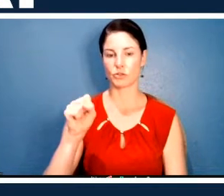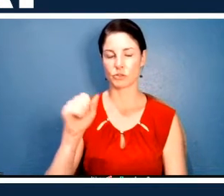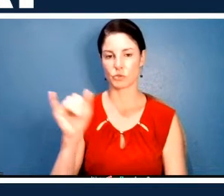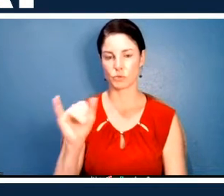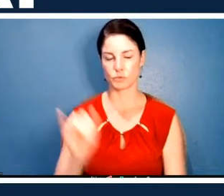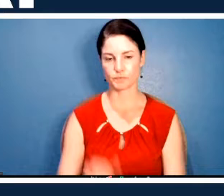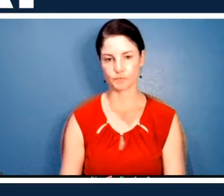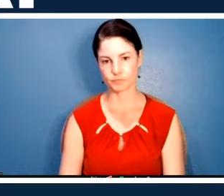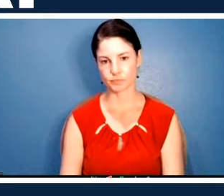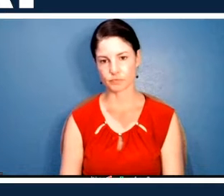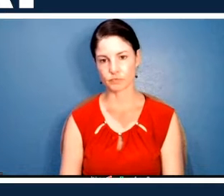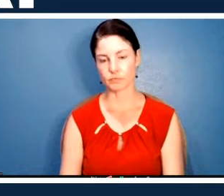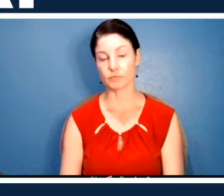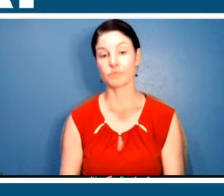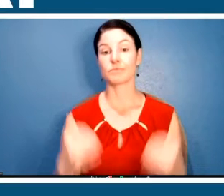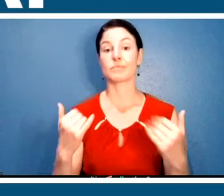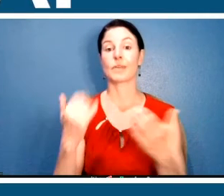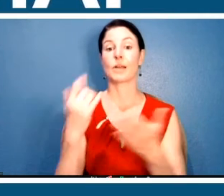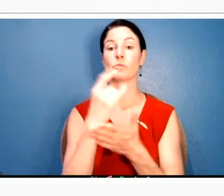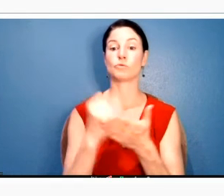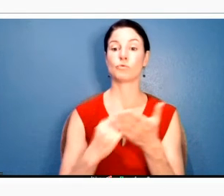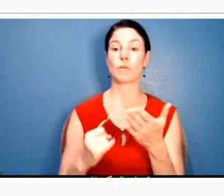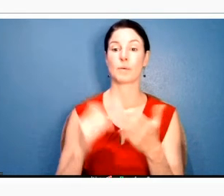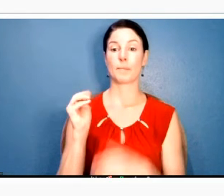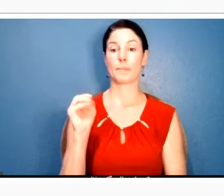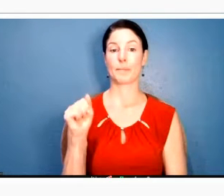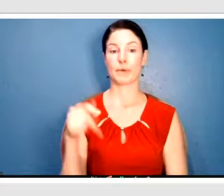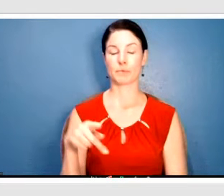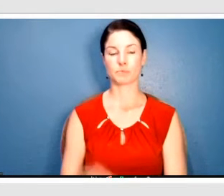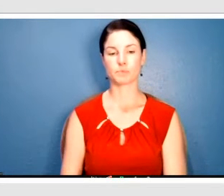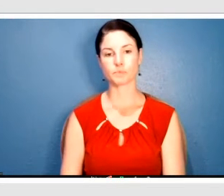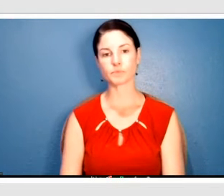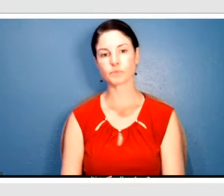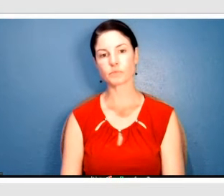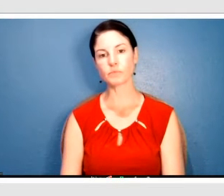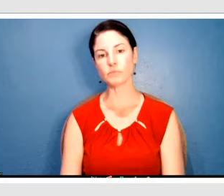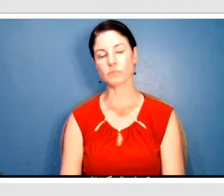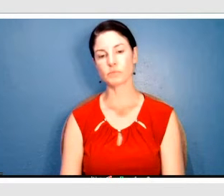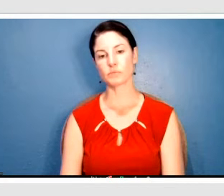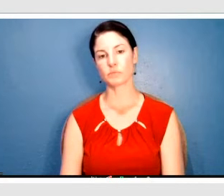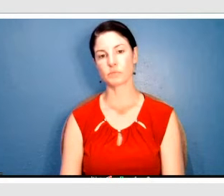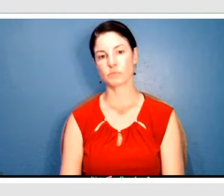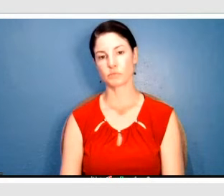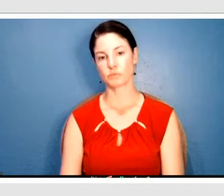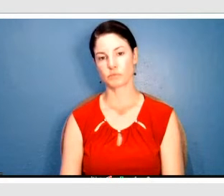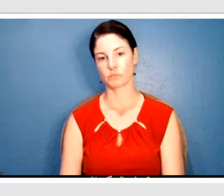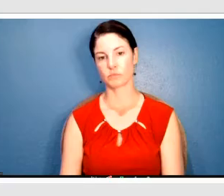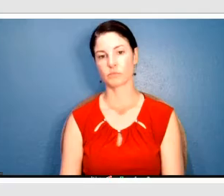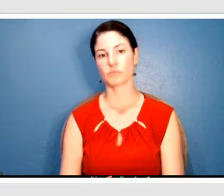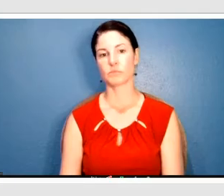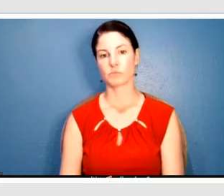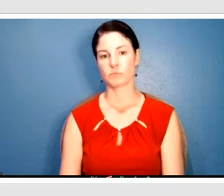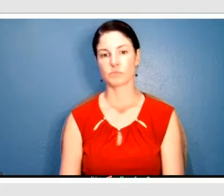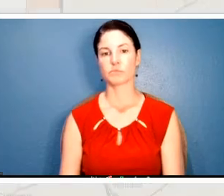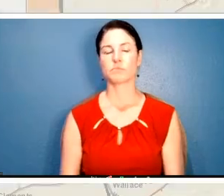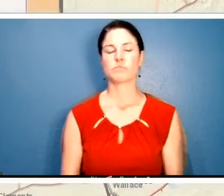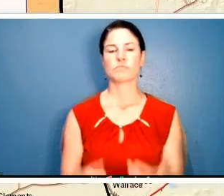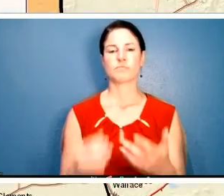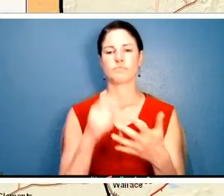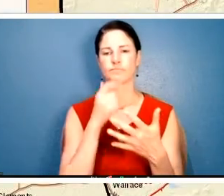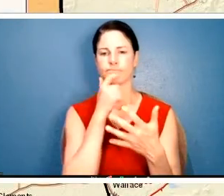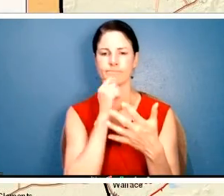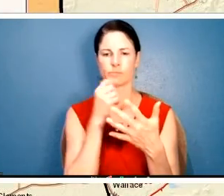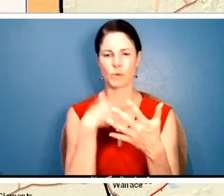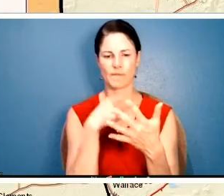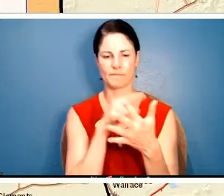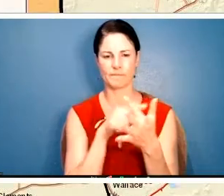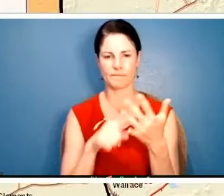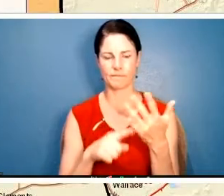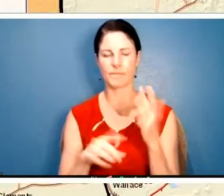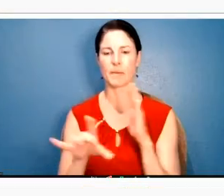SacGov: step to draw a map after learning more about the tools and resources available to you choose the mapping tool and method that works best for you.